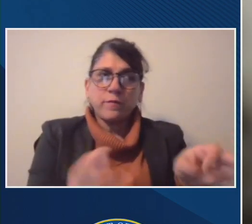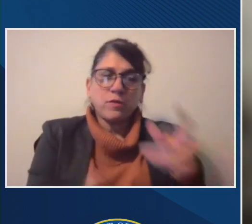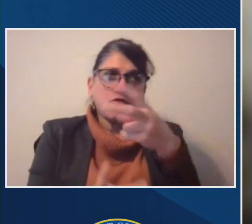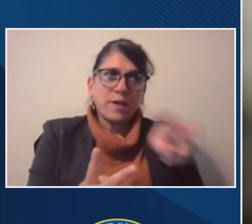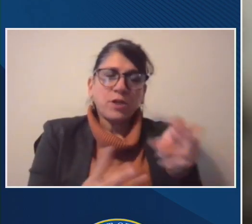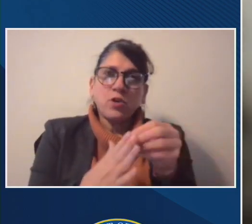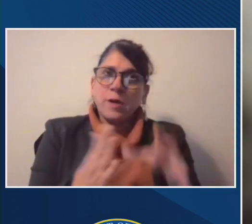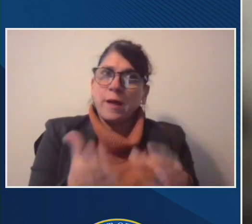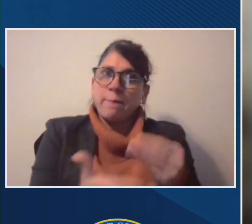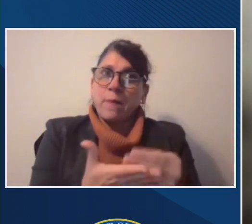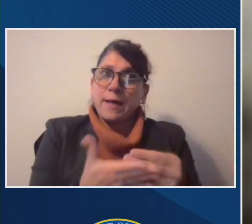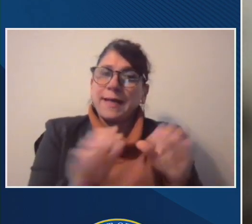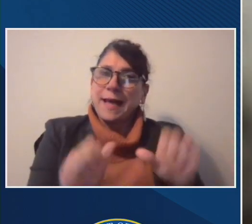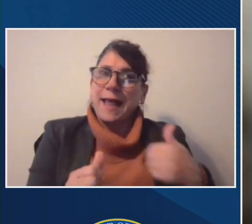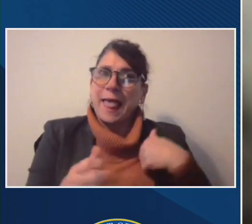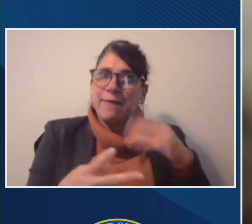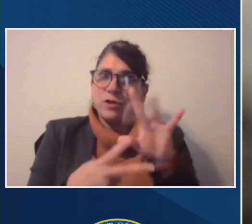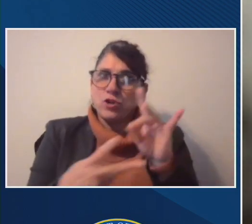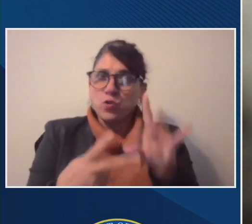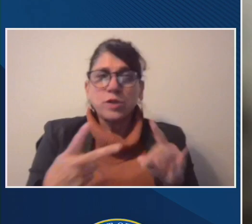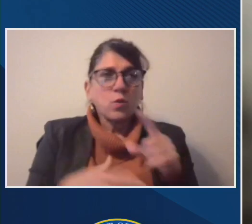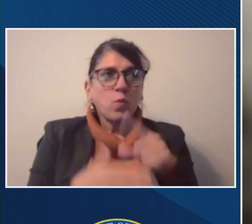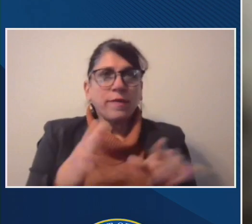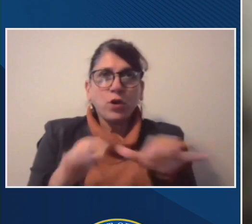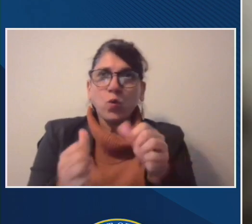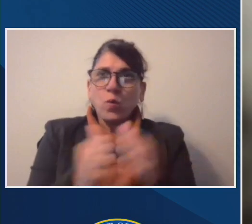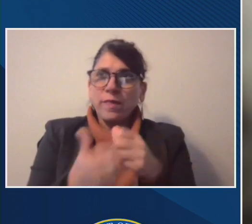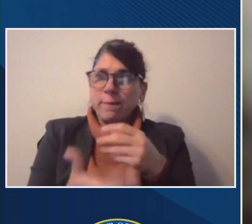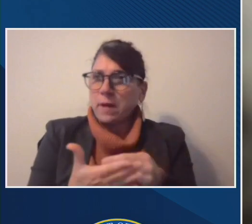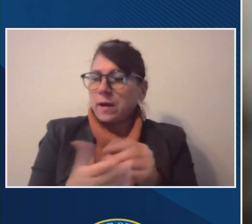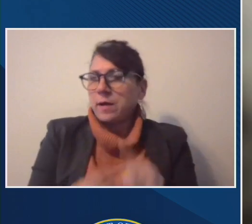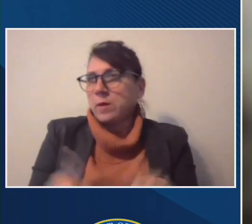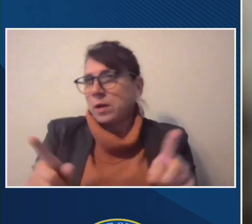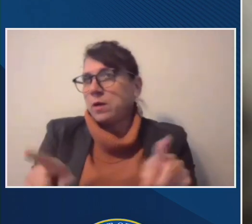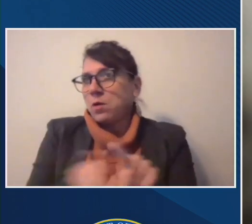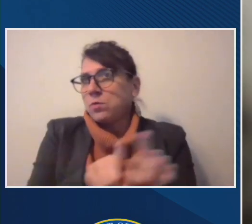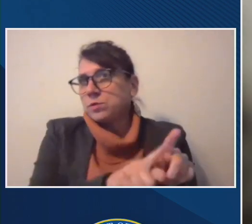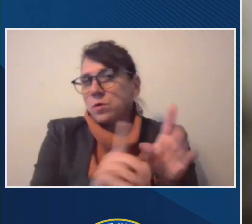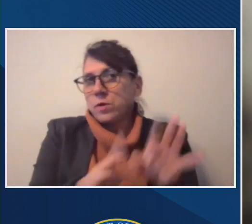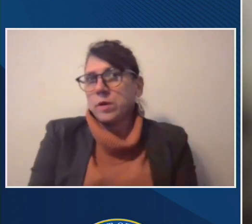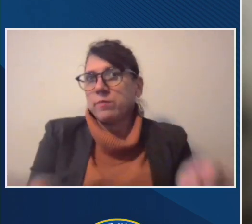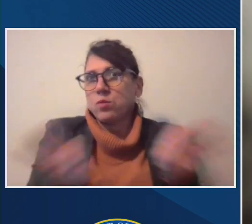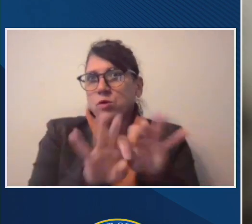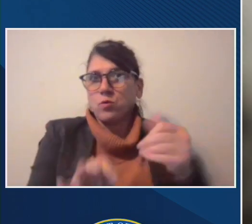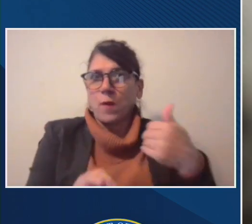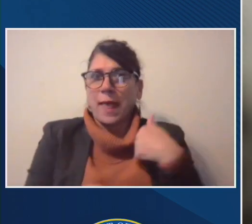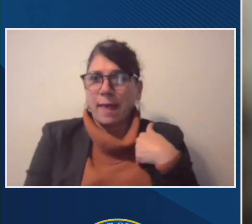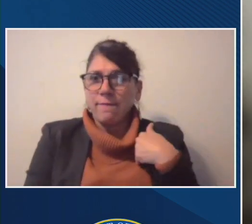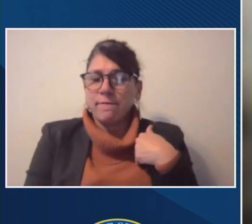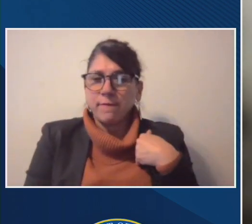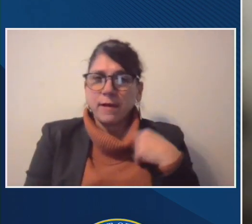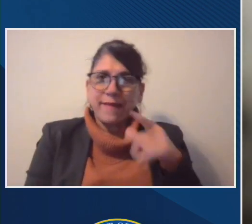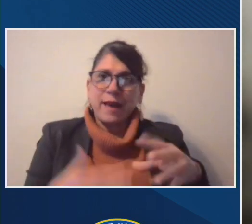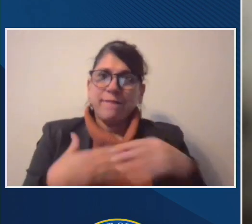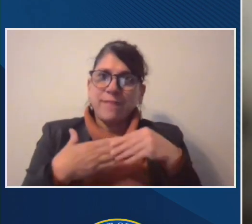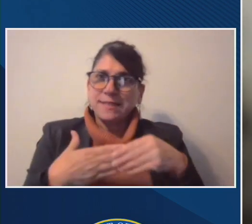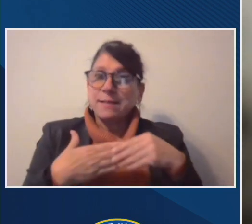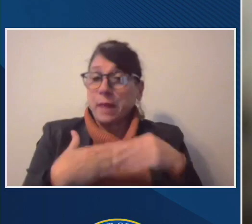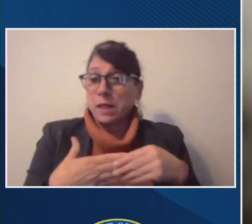have their own choice in what they do with that. But I think it's also important to be able to have that flexibility. And I think that's why this provision is